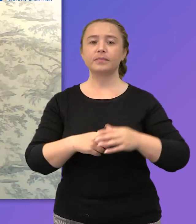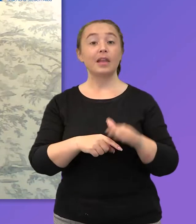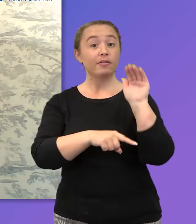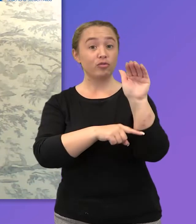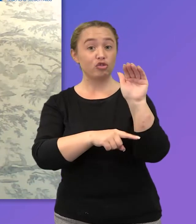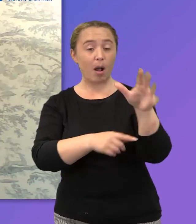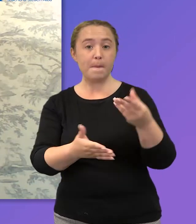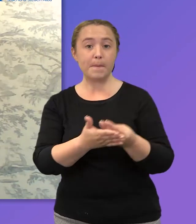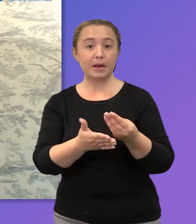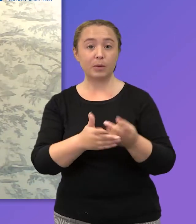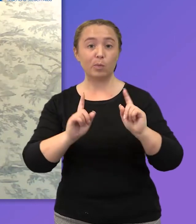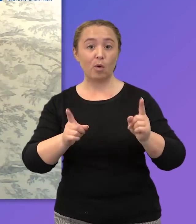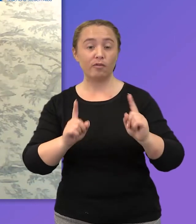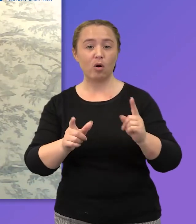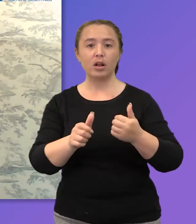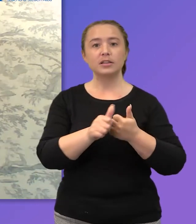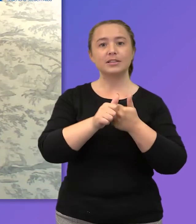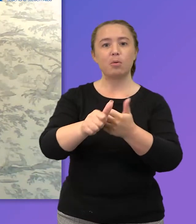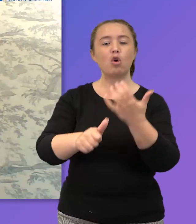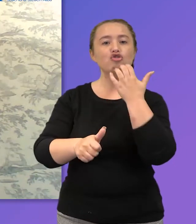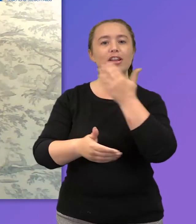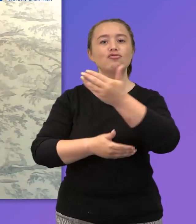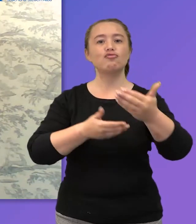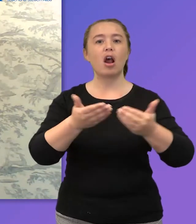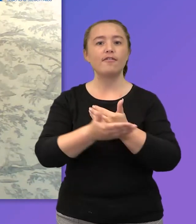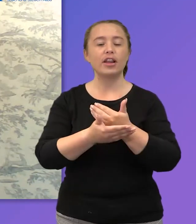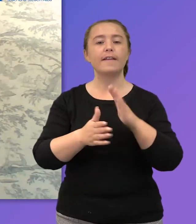Going forward those revenues will also help to support a green recovery from the pandemic